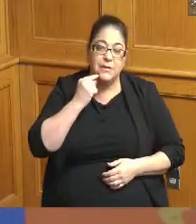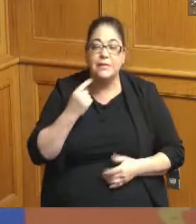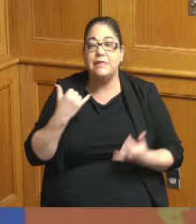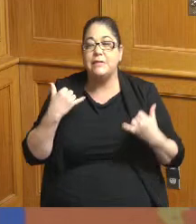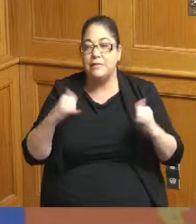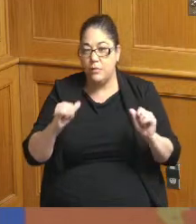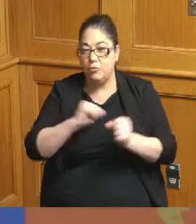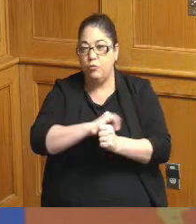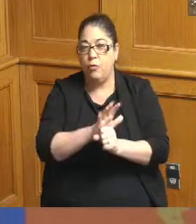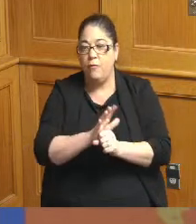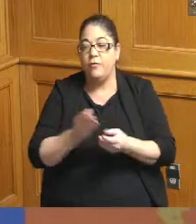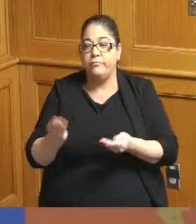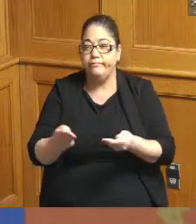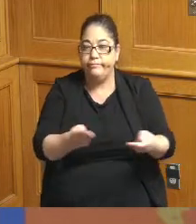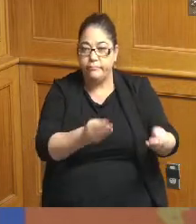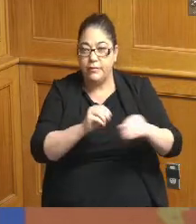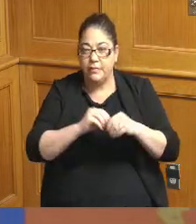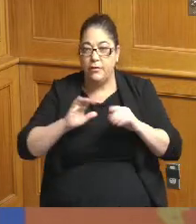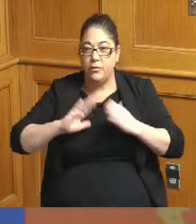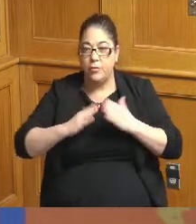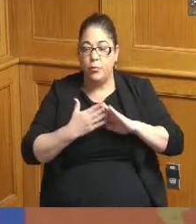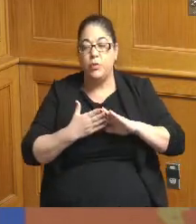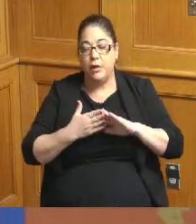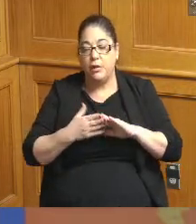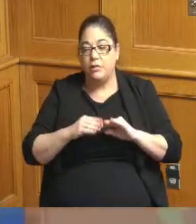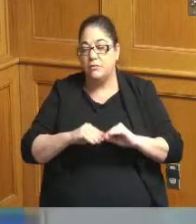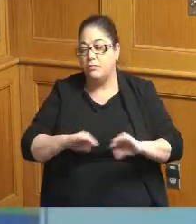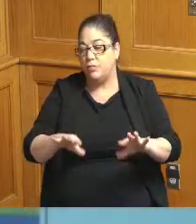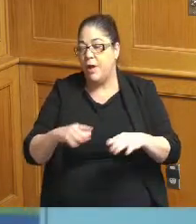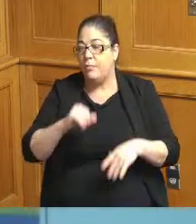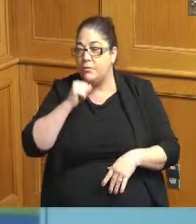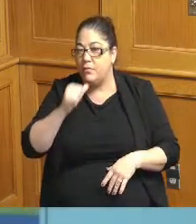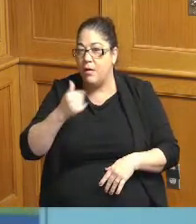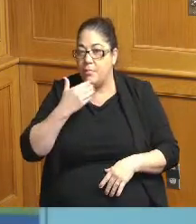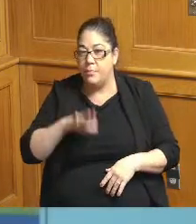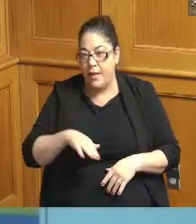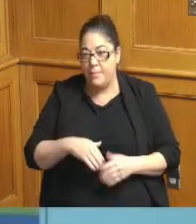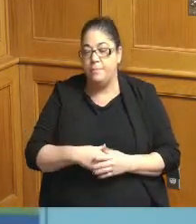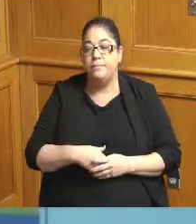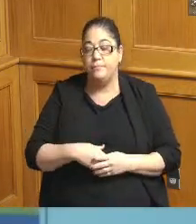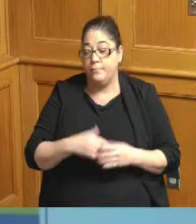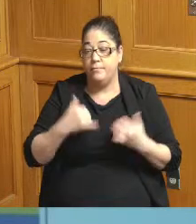but at not an alarming rate at this time what we are seeing circulate within our community